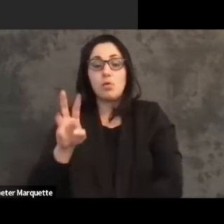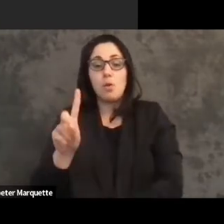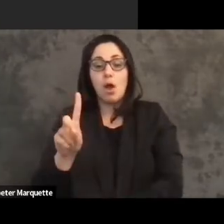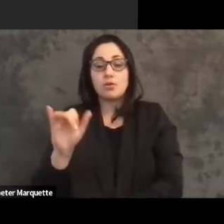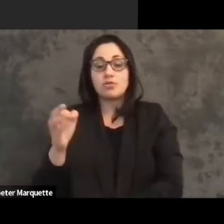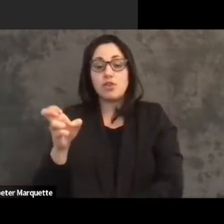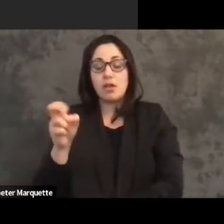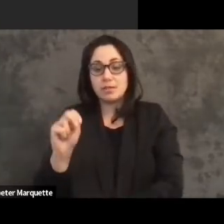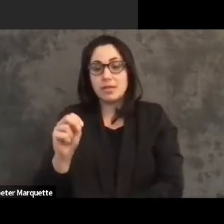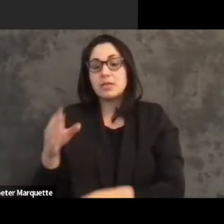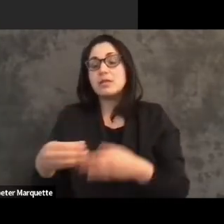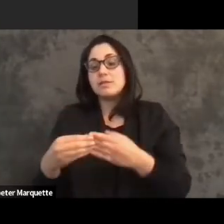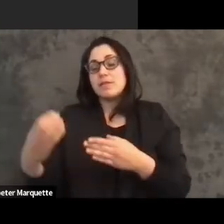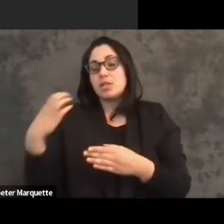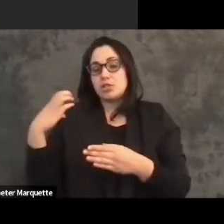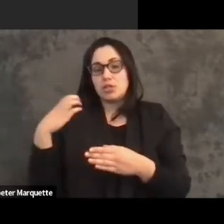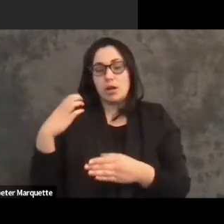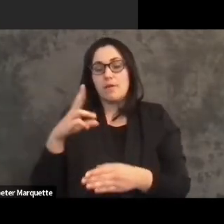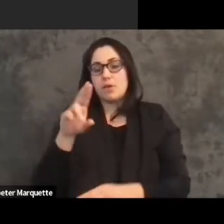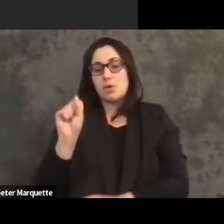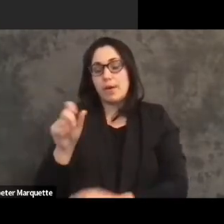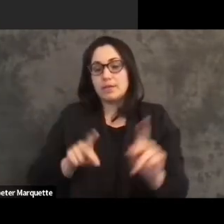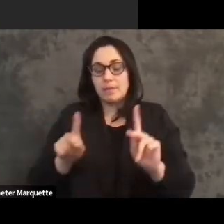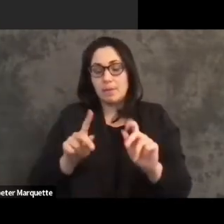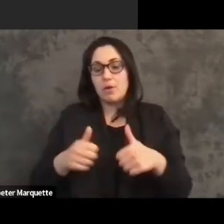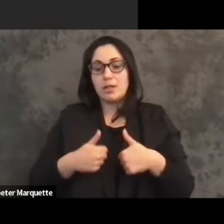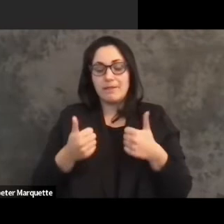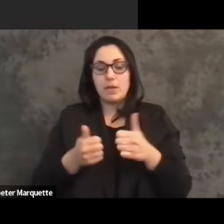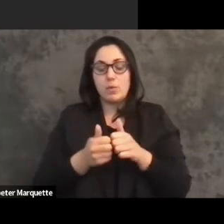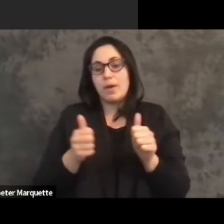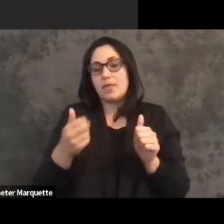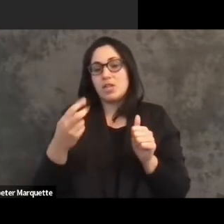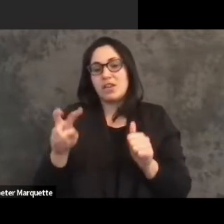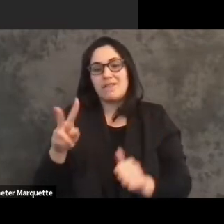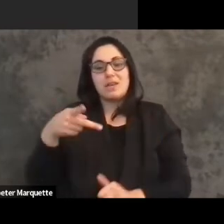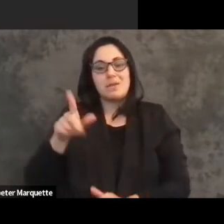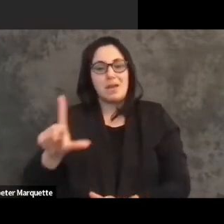and she served on President Obama's Advisory Council on HIV/AIDS. Ronald Johnson serves